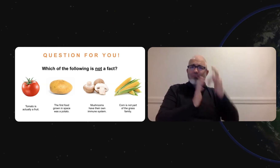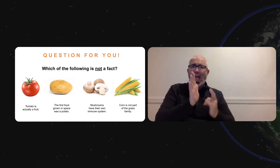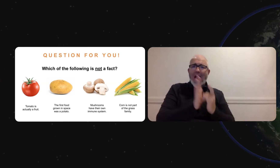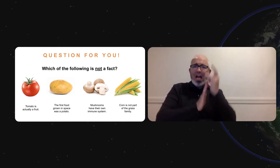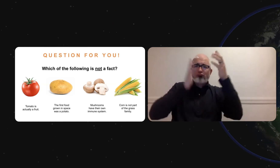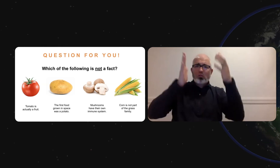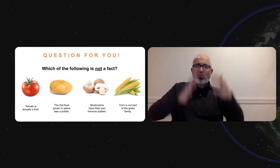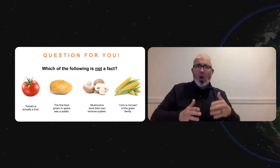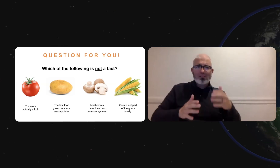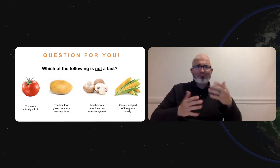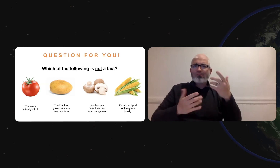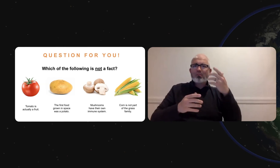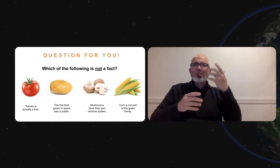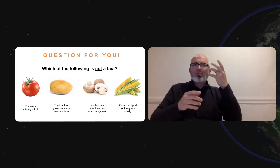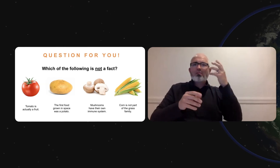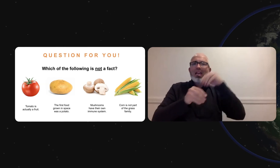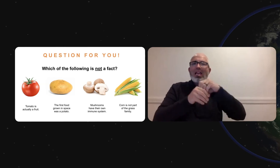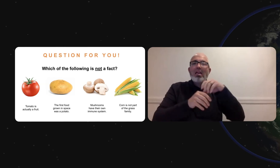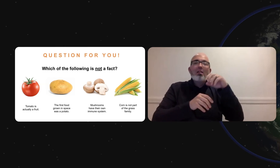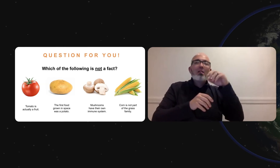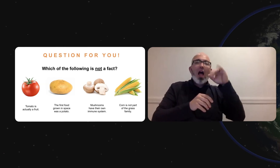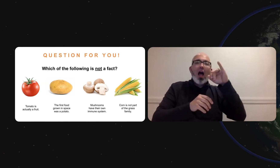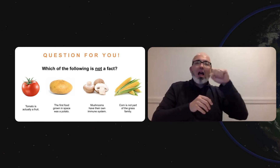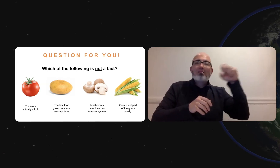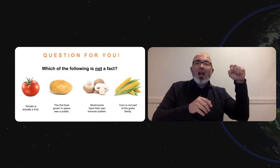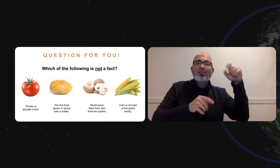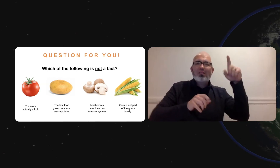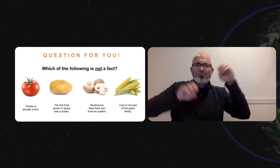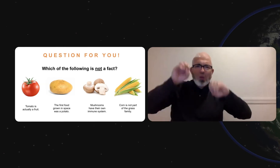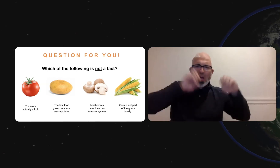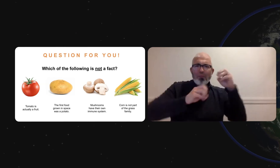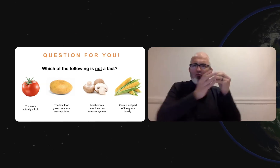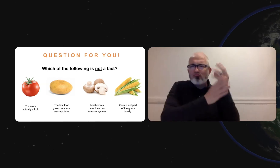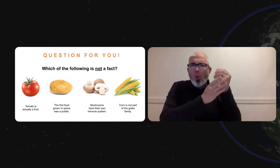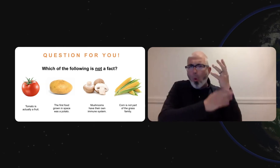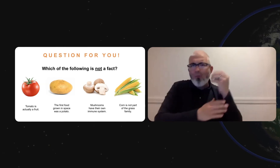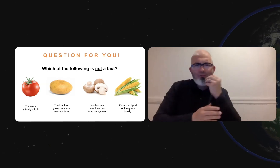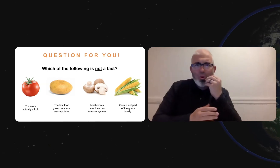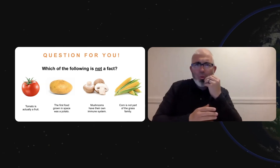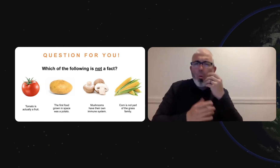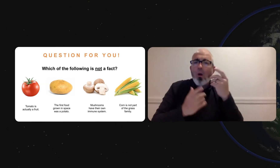No . . . the results are ready, already!